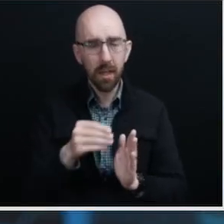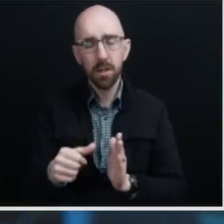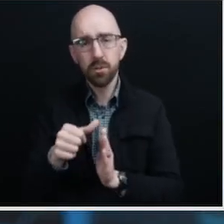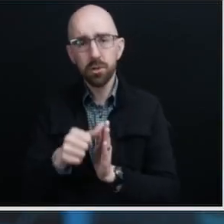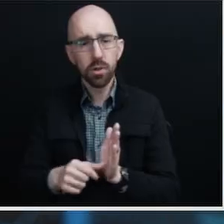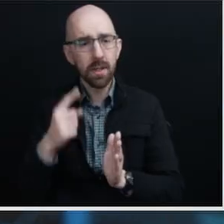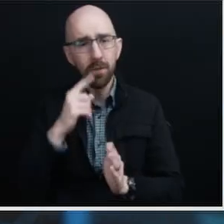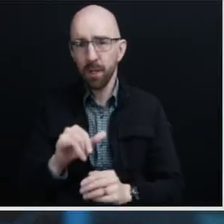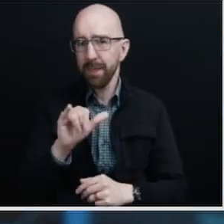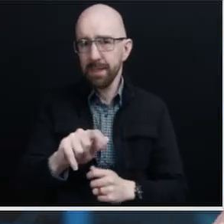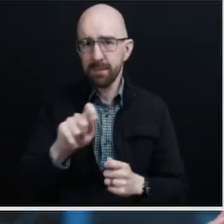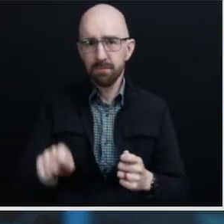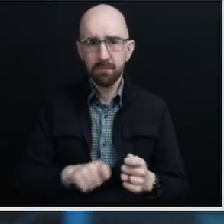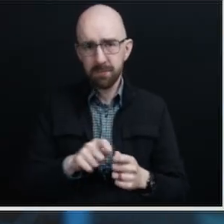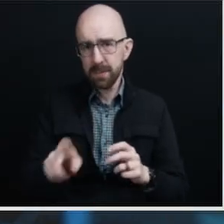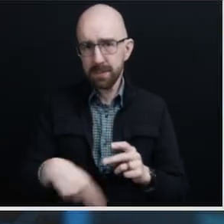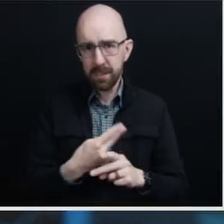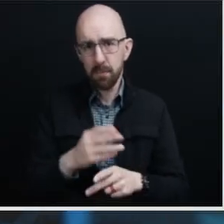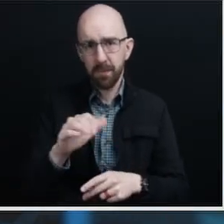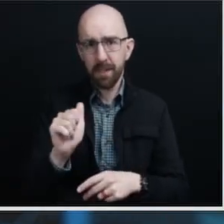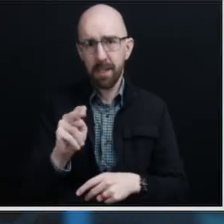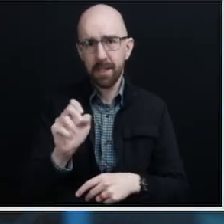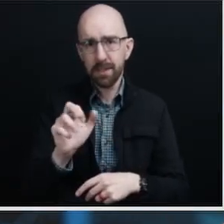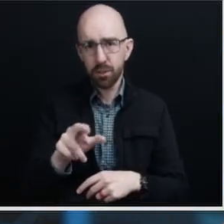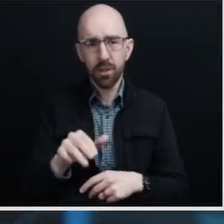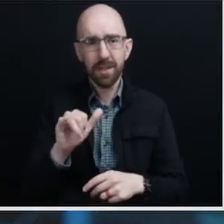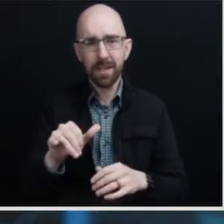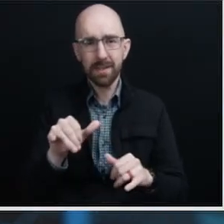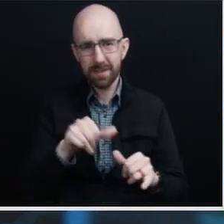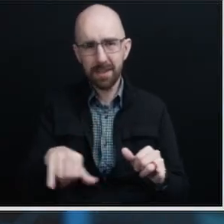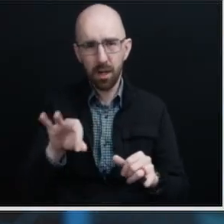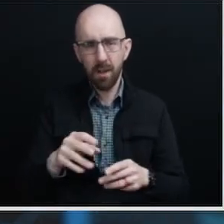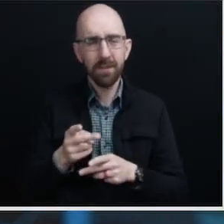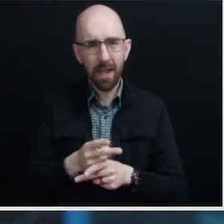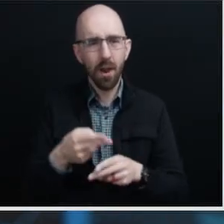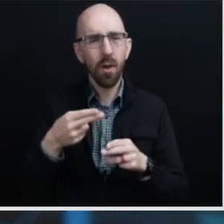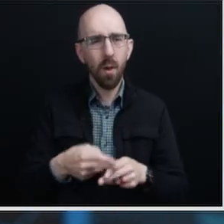specific type of cancer is the standard of care is what we call modified radical mastctomy. It's